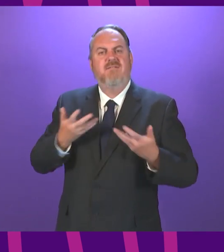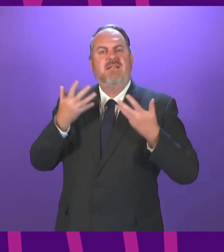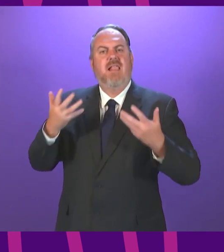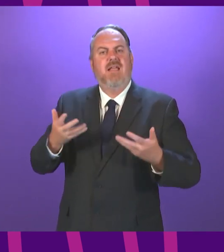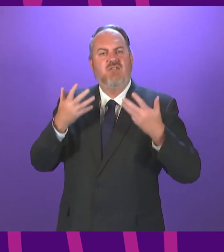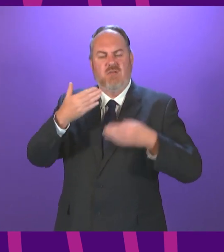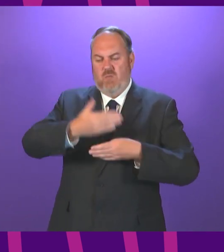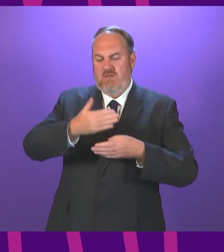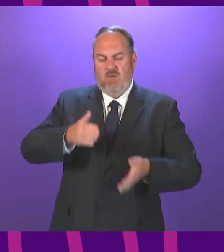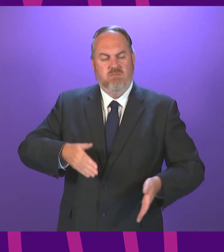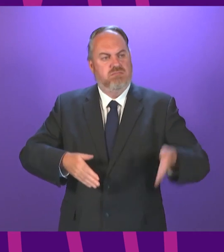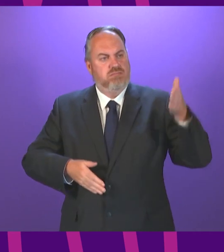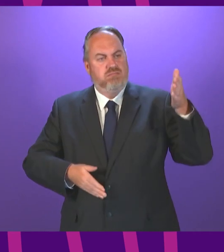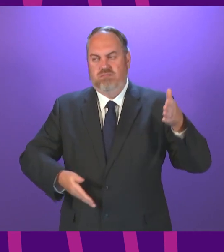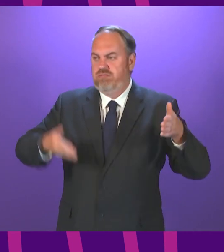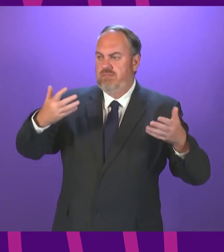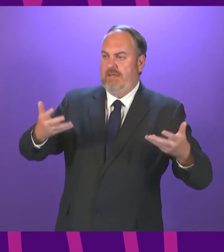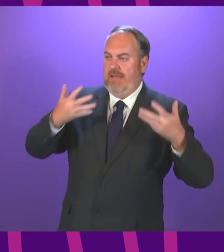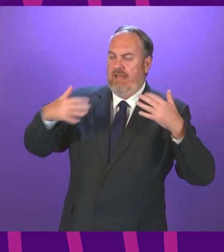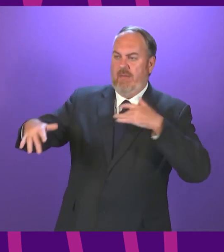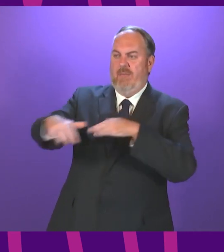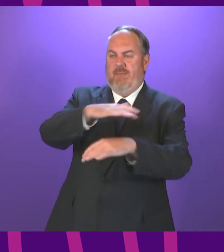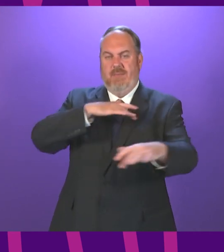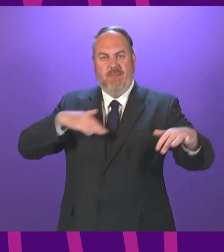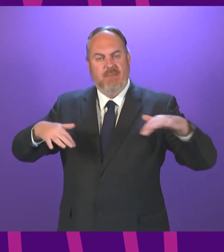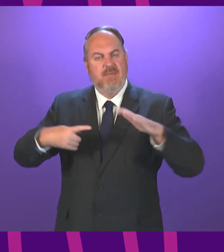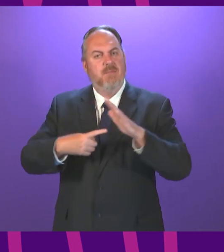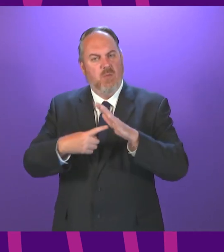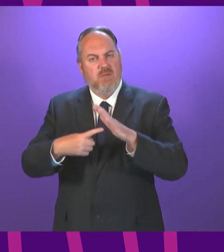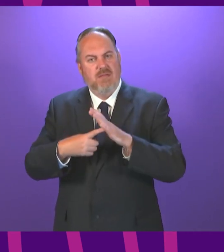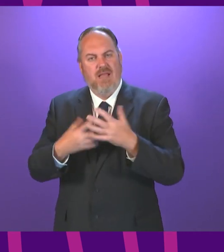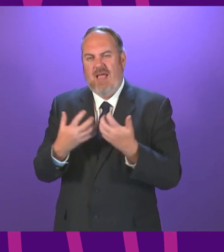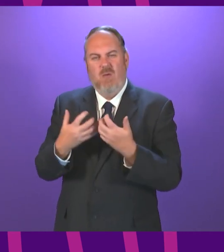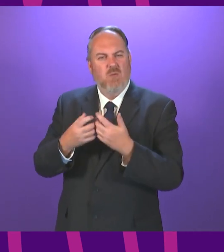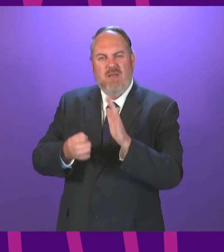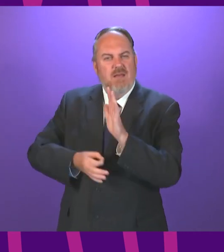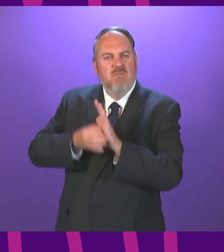in preparation for further easing of restrictions, to improve ventilation in public buildings